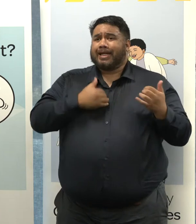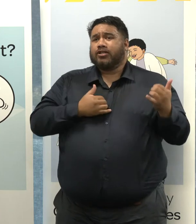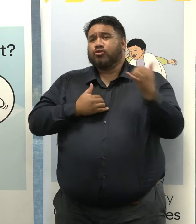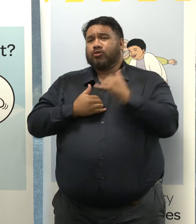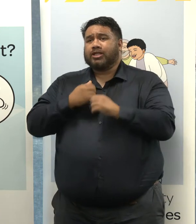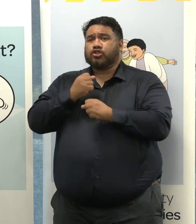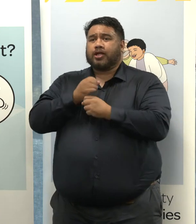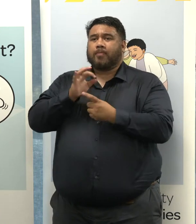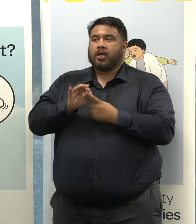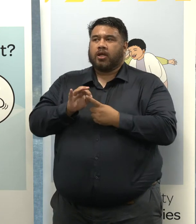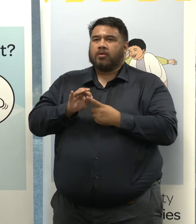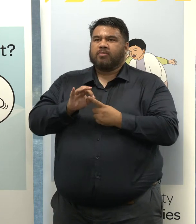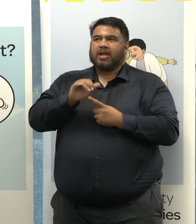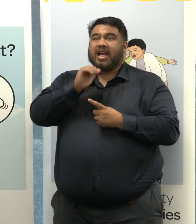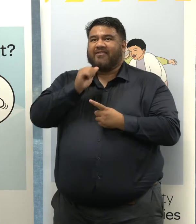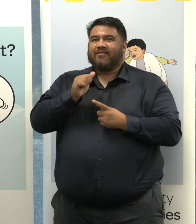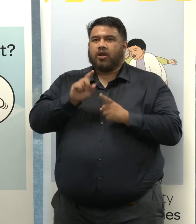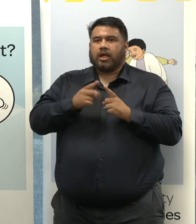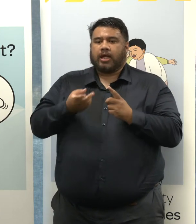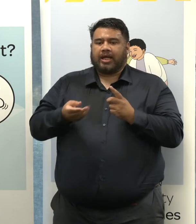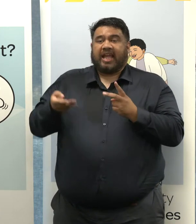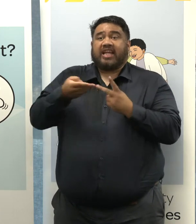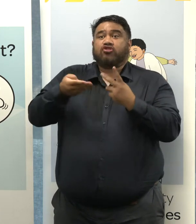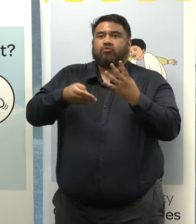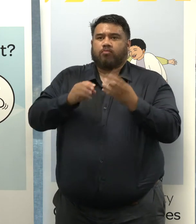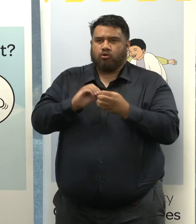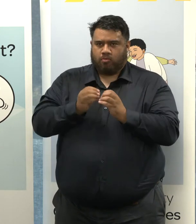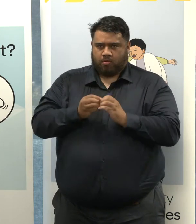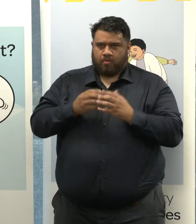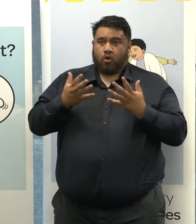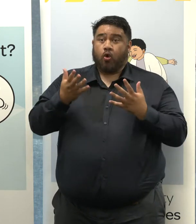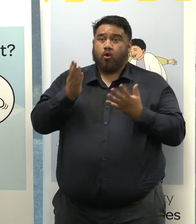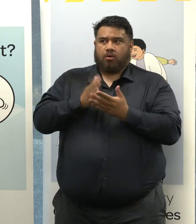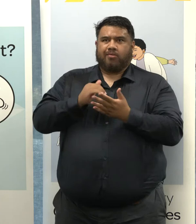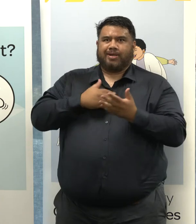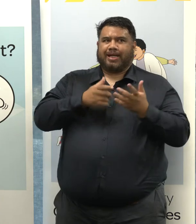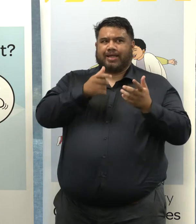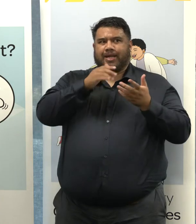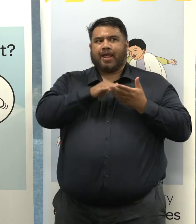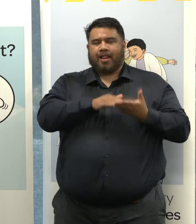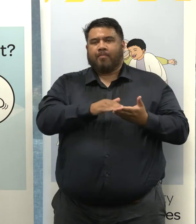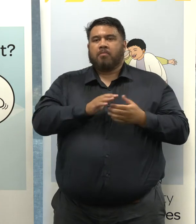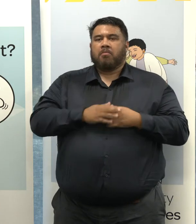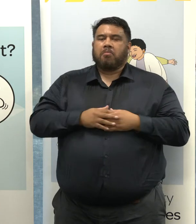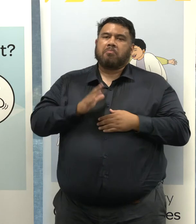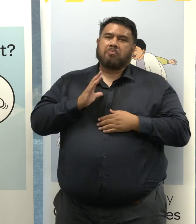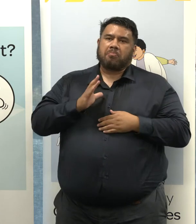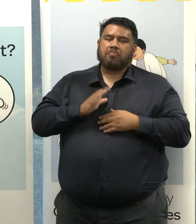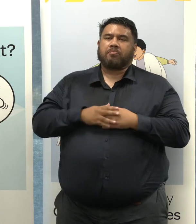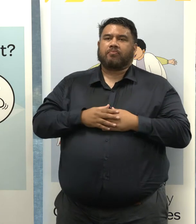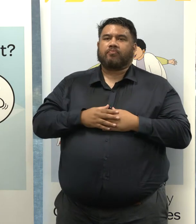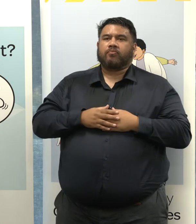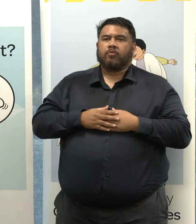mild illness, they can manage that at home and it will be like a mild flu.